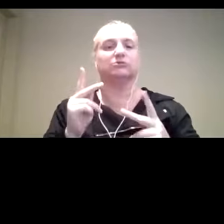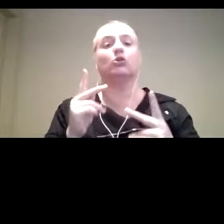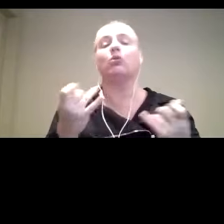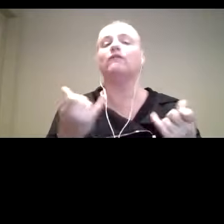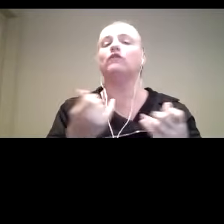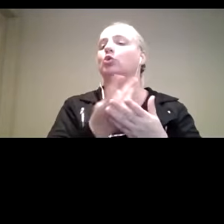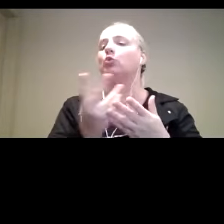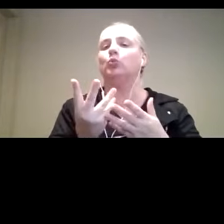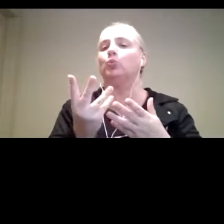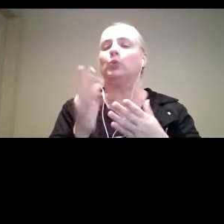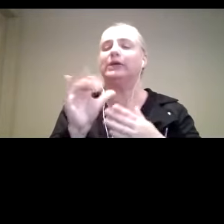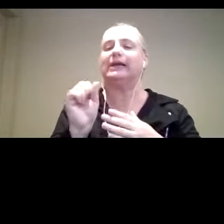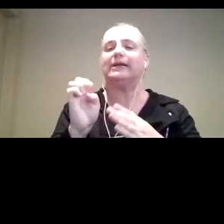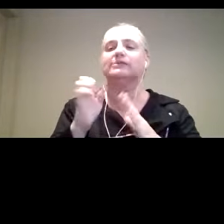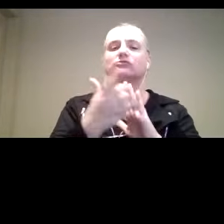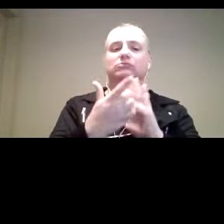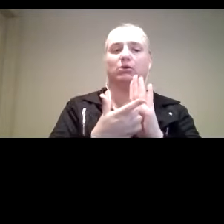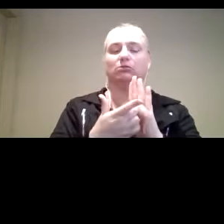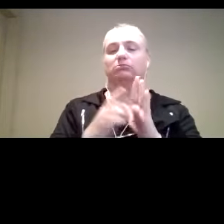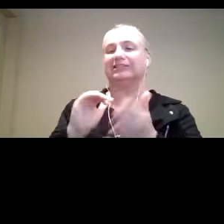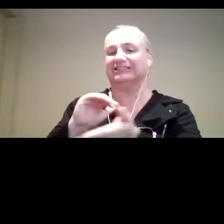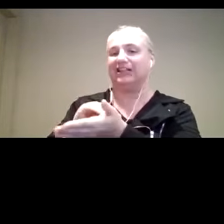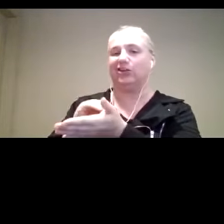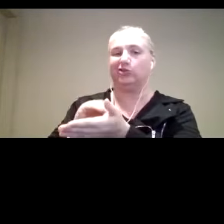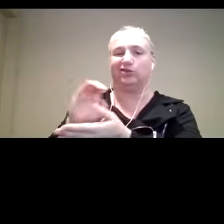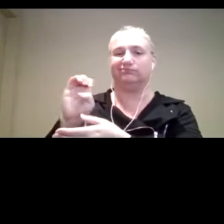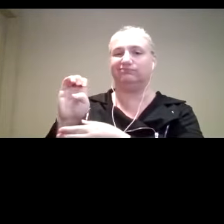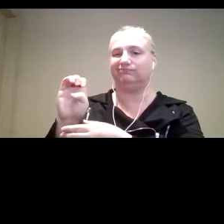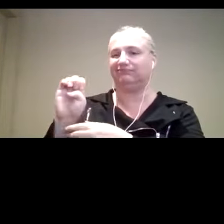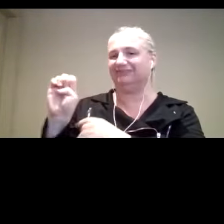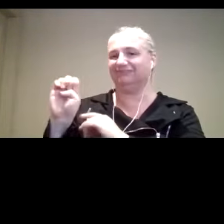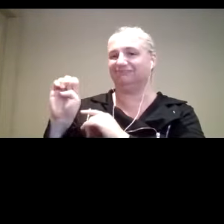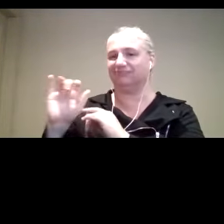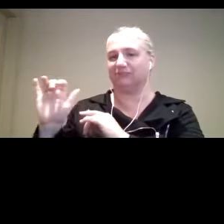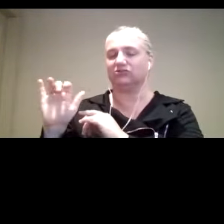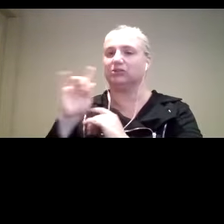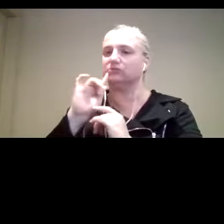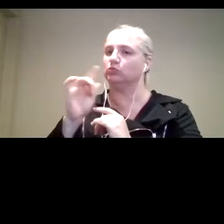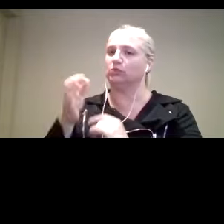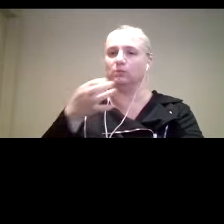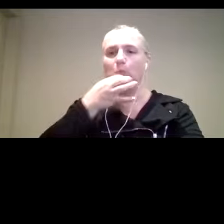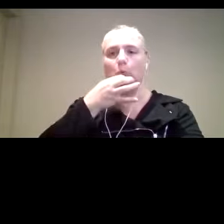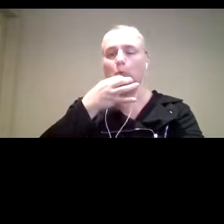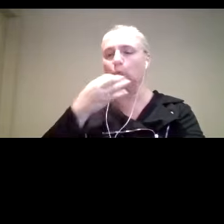And like I said, Dr. Etscheidt is the ultimate expert in some of the case law.